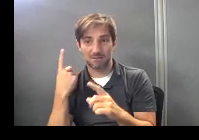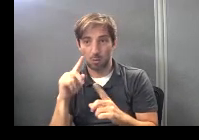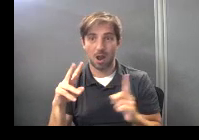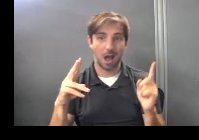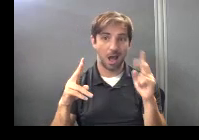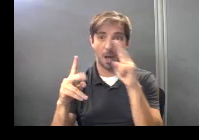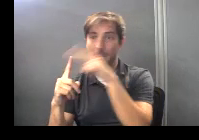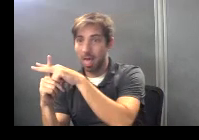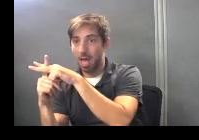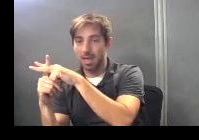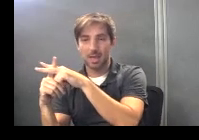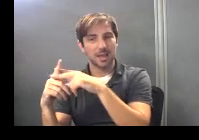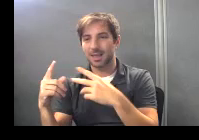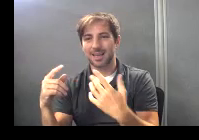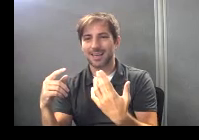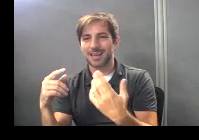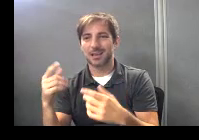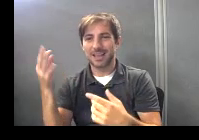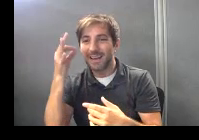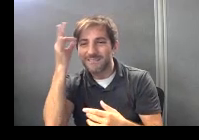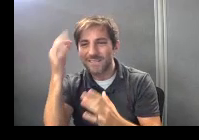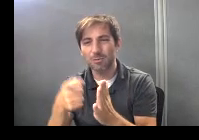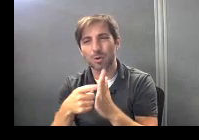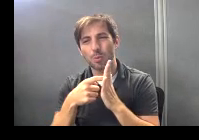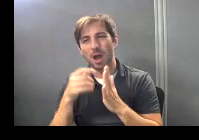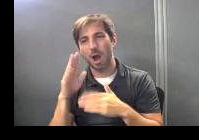IT'S FEDERAL REQUIREMENTS. I RECOMMEND TO ANY ORGANIZATION IF YOU ARE